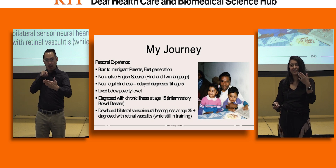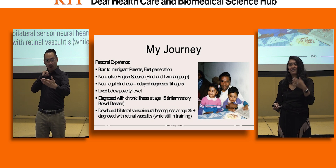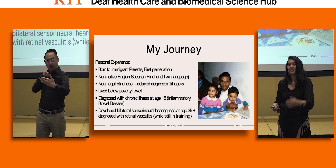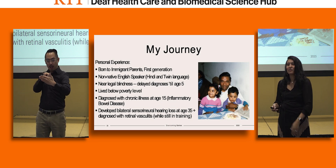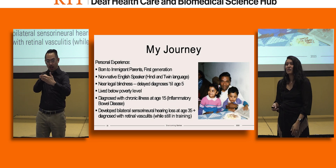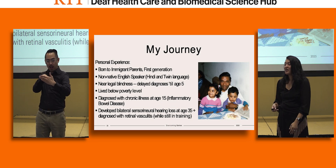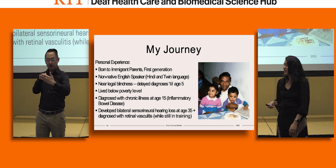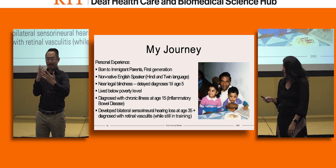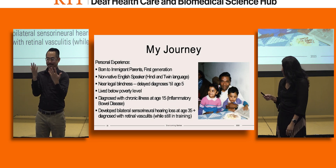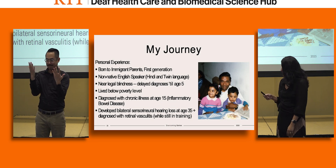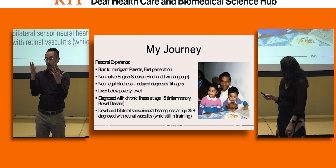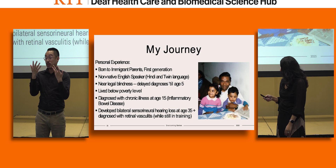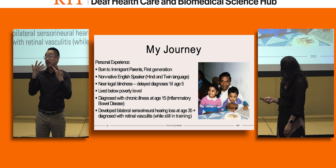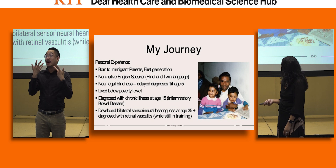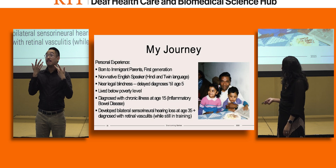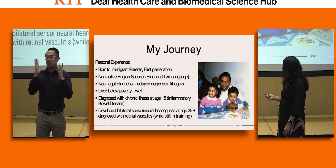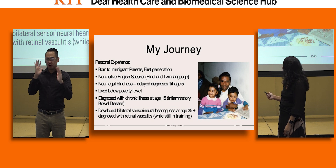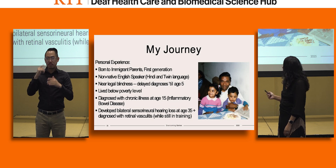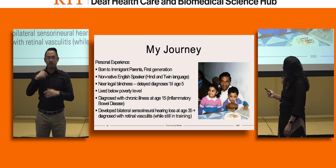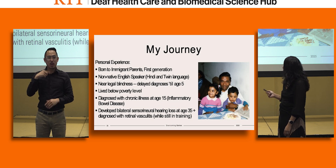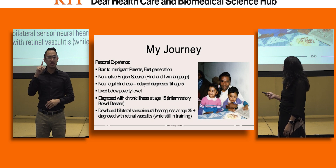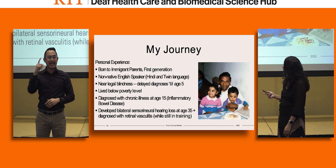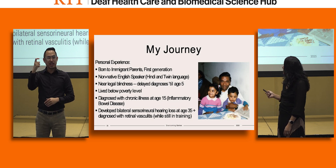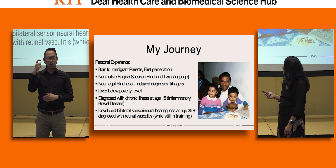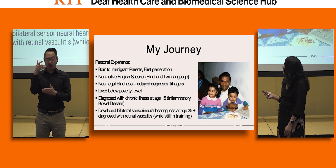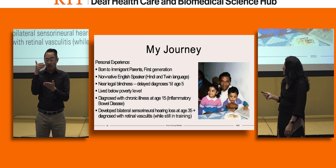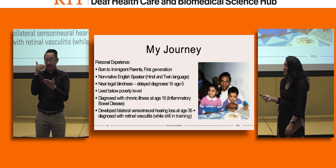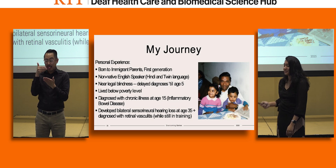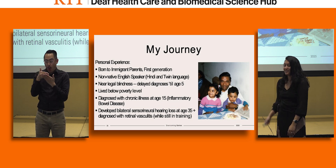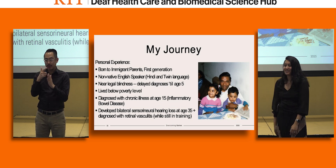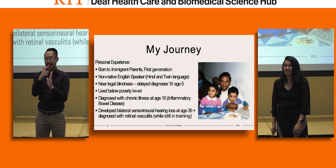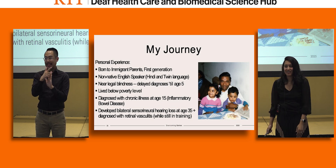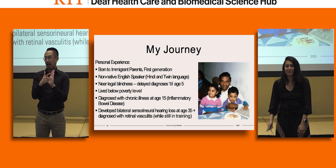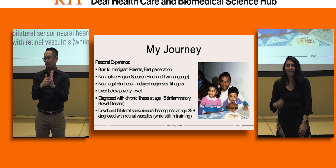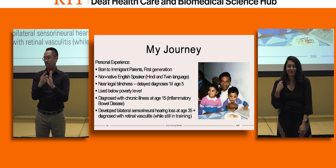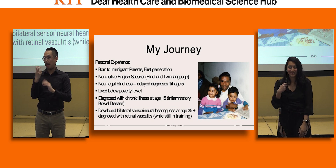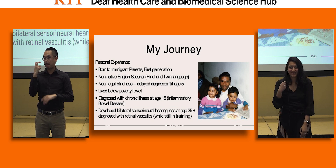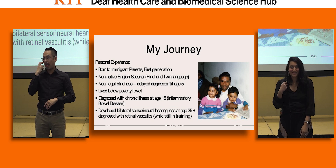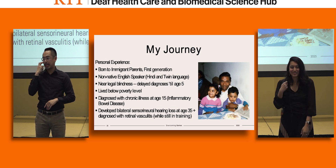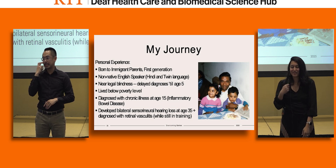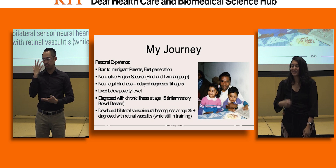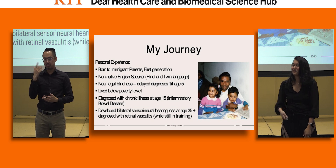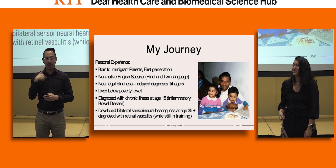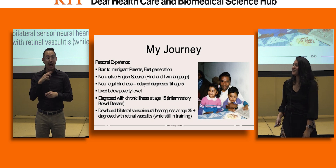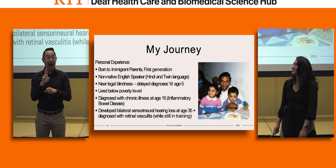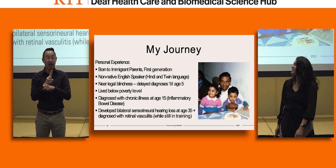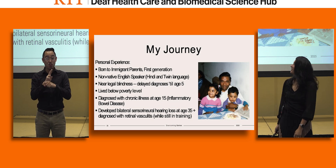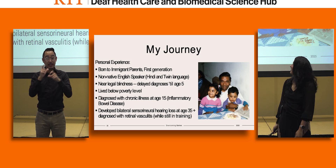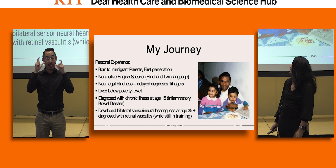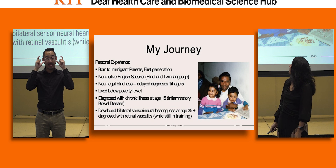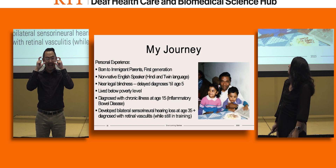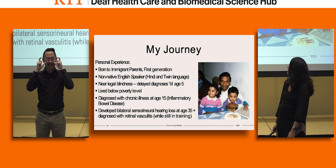And so, I was diagnosed with near-legal blindness. Obviously, I use corrective lenses,